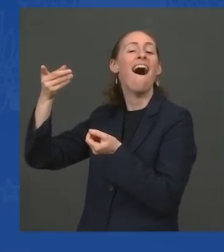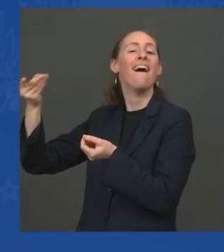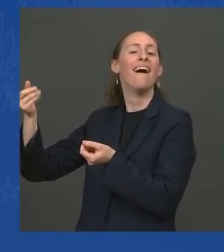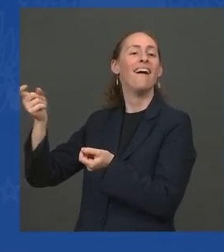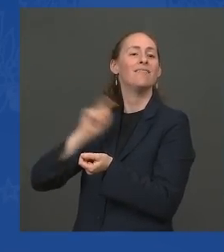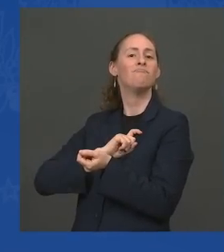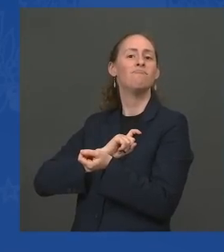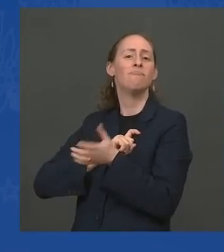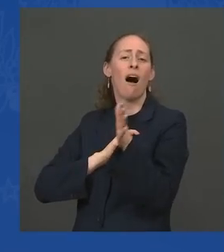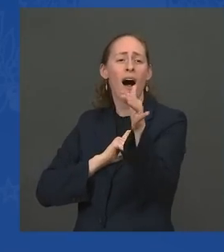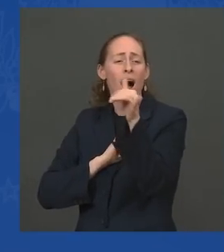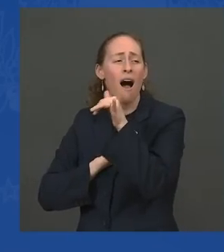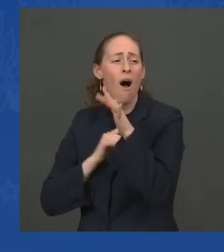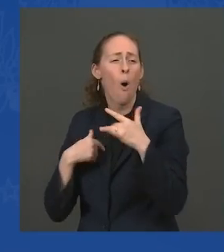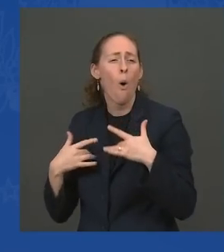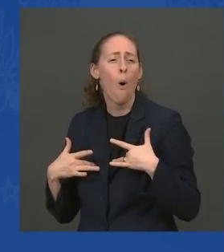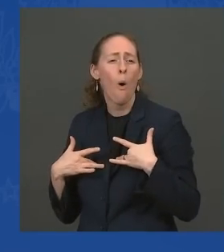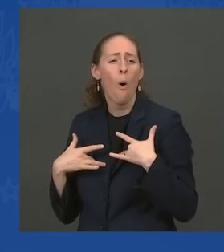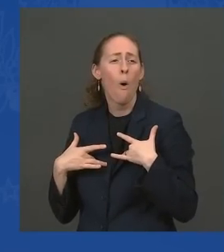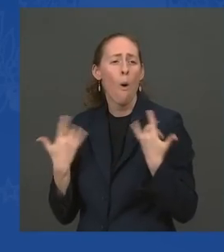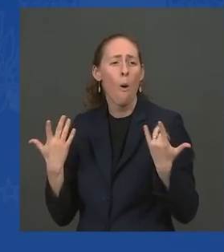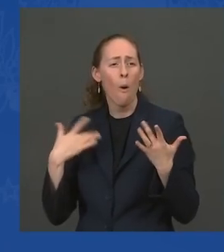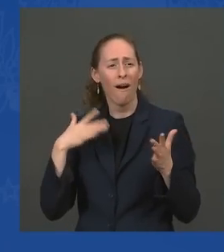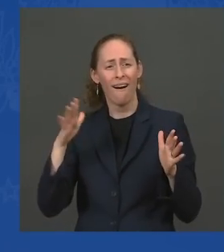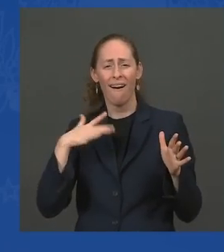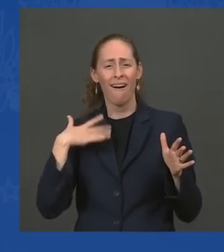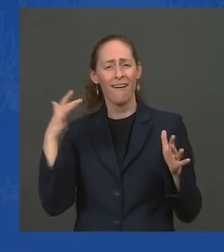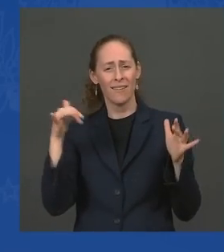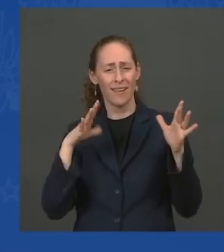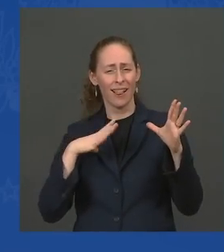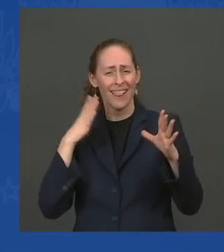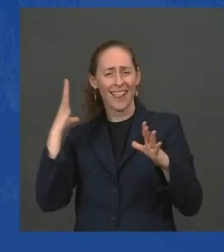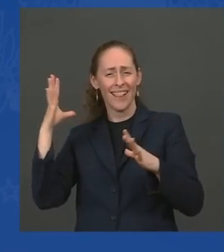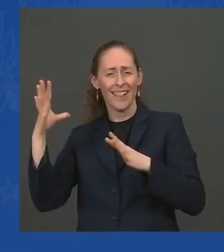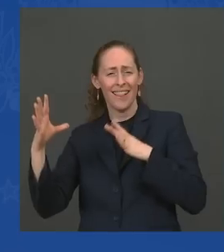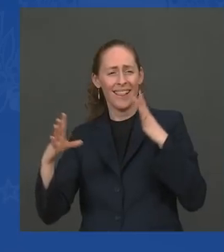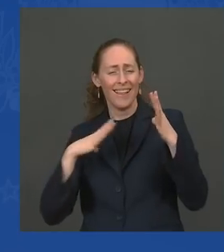327/350, 0 to 60 in 5.3 seconds.